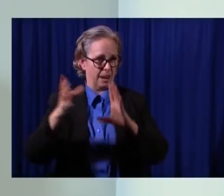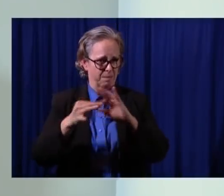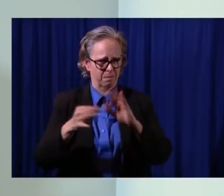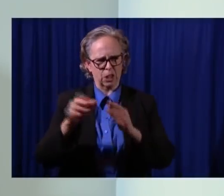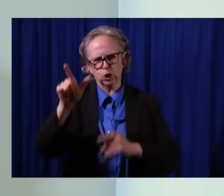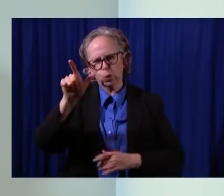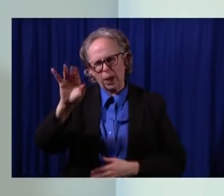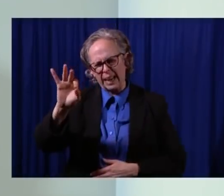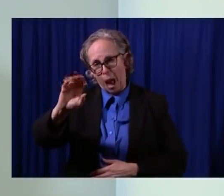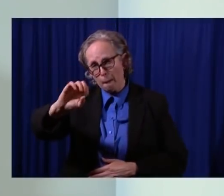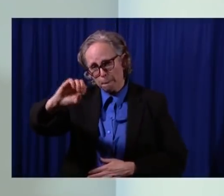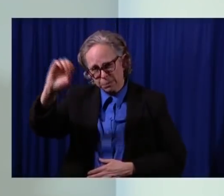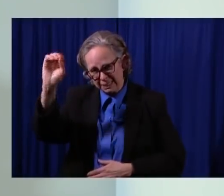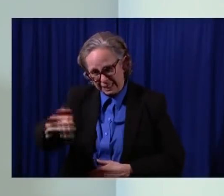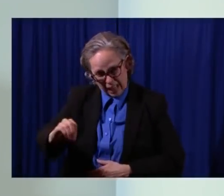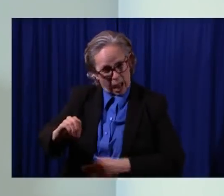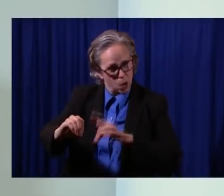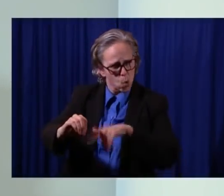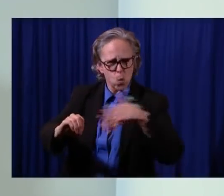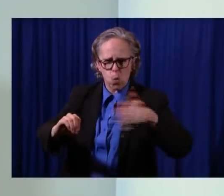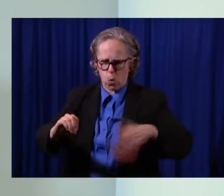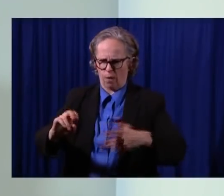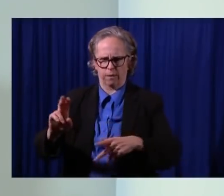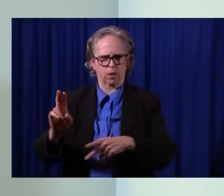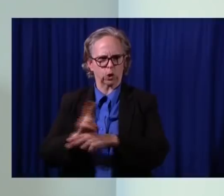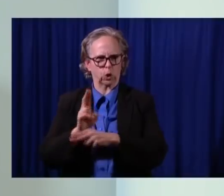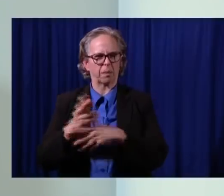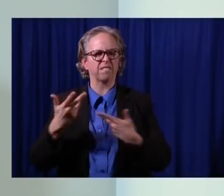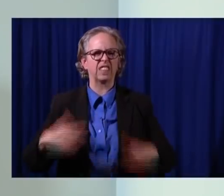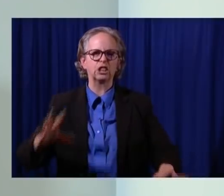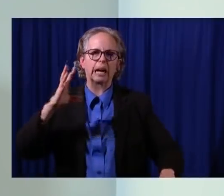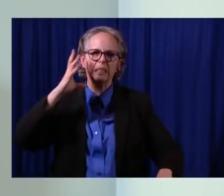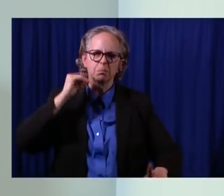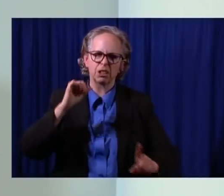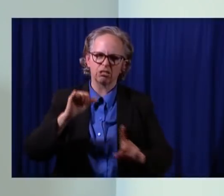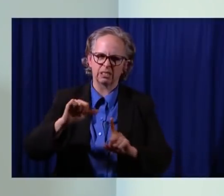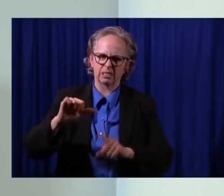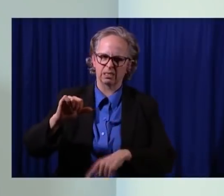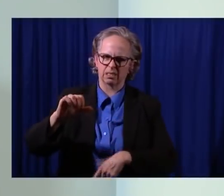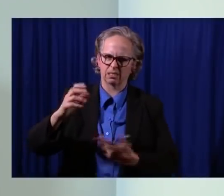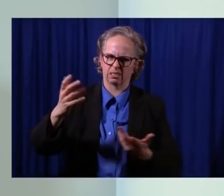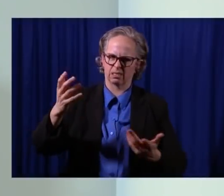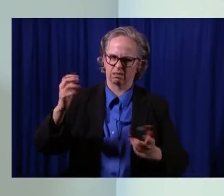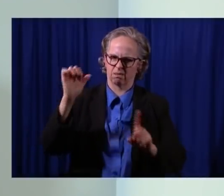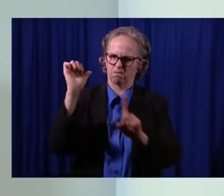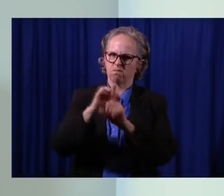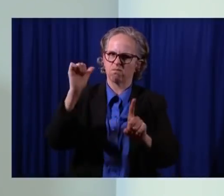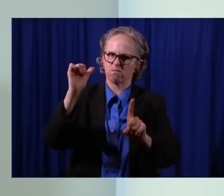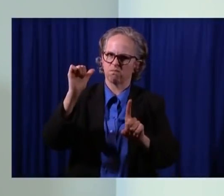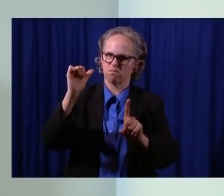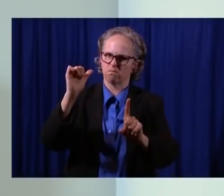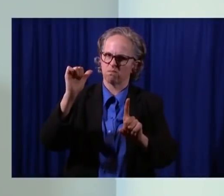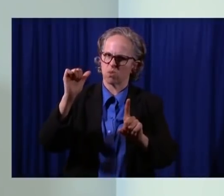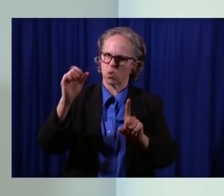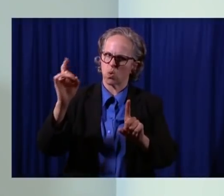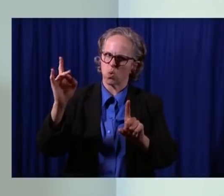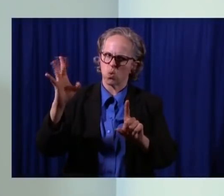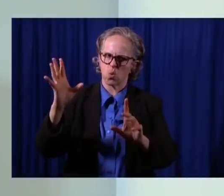FOR PERSONAL FINANCIAL INFORMATION, TRANS UNION WHICH